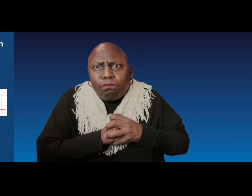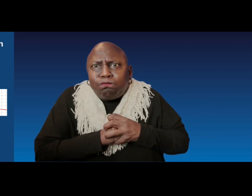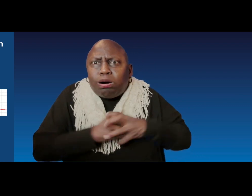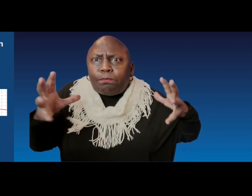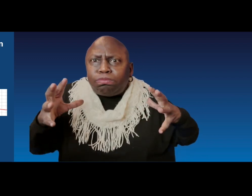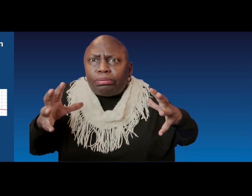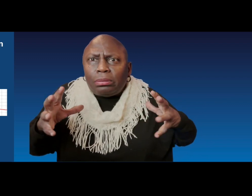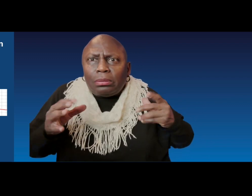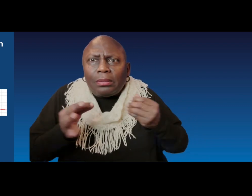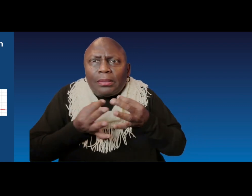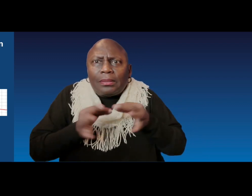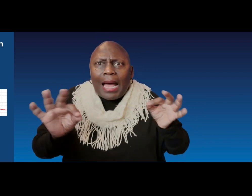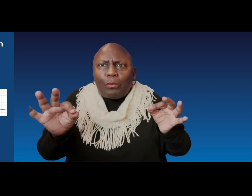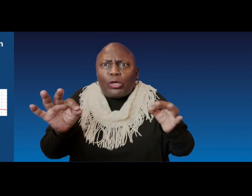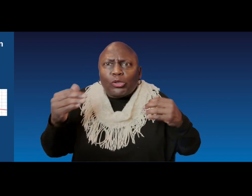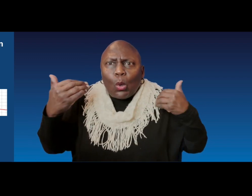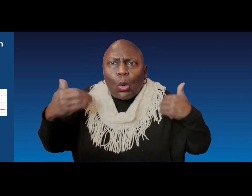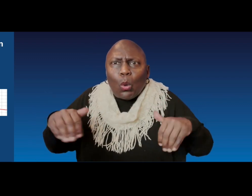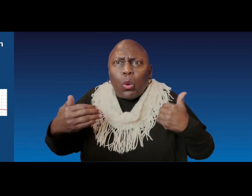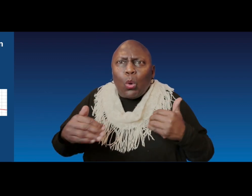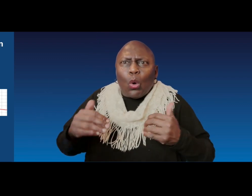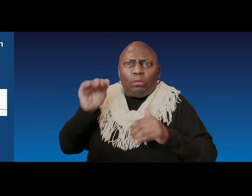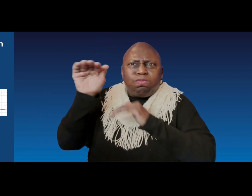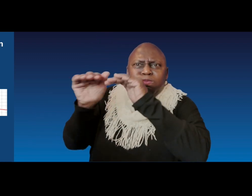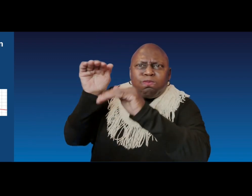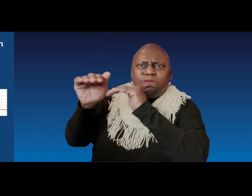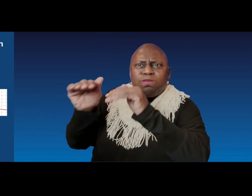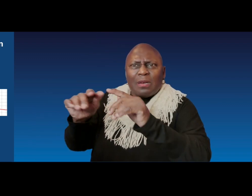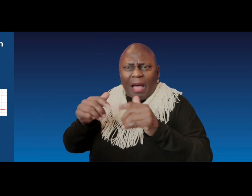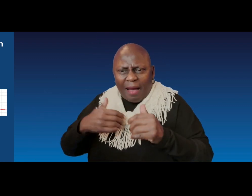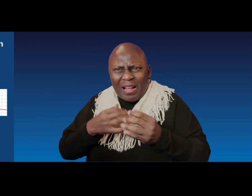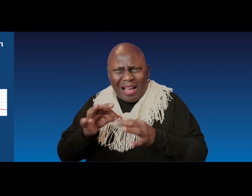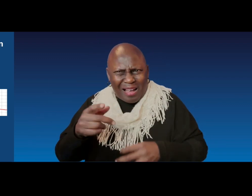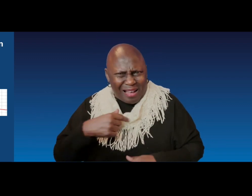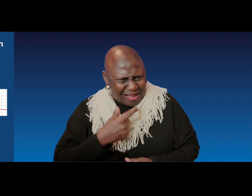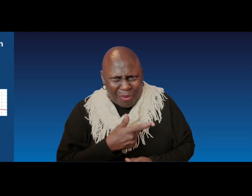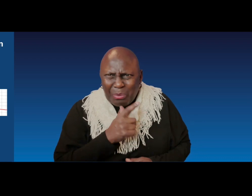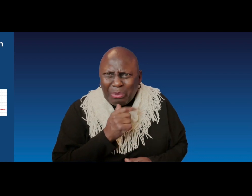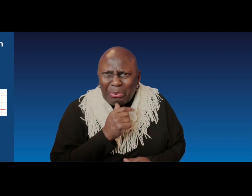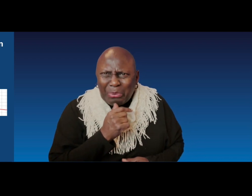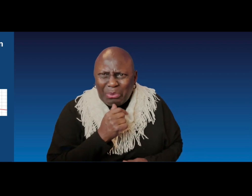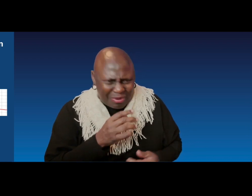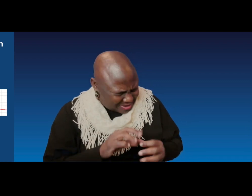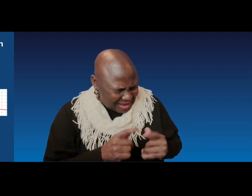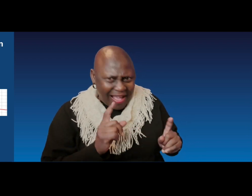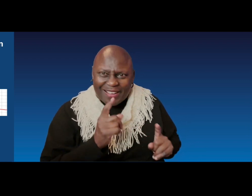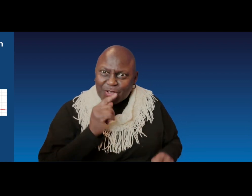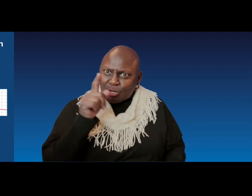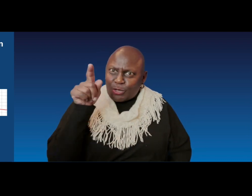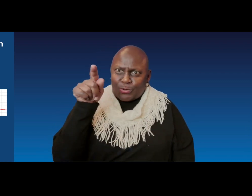His mom had to explain things and could see how his language has exploded. It was amazing.